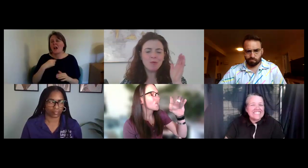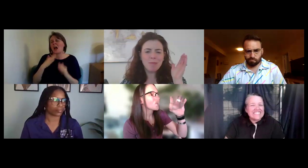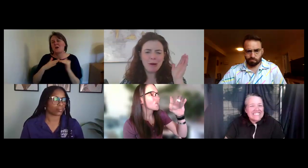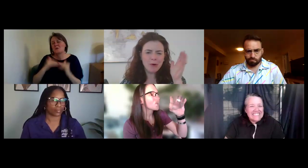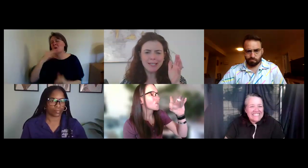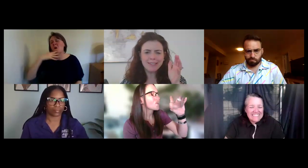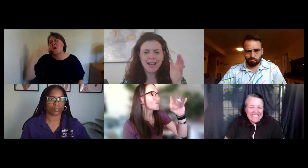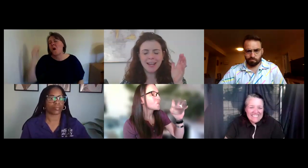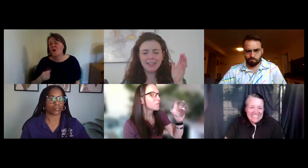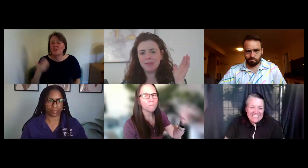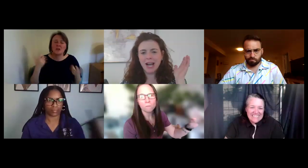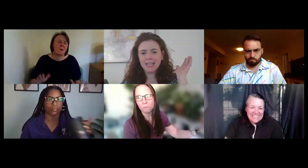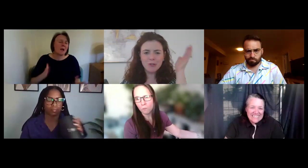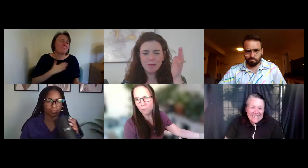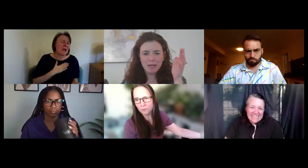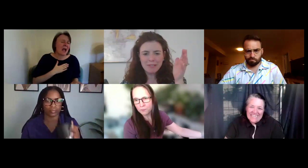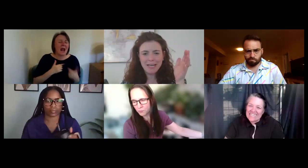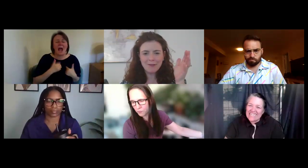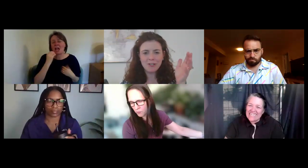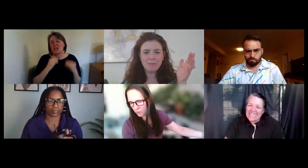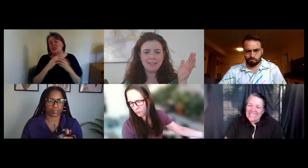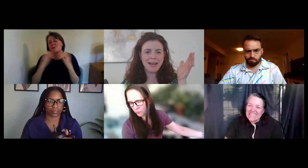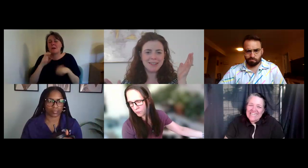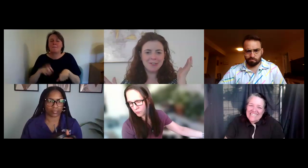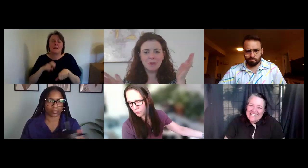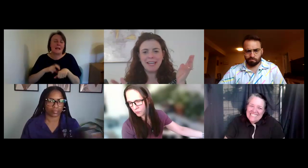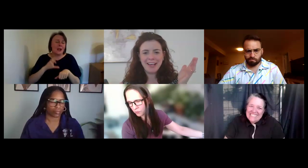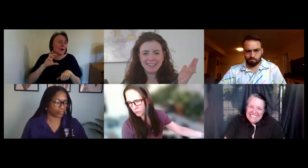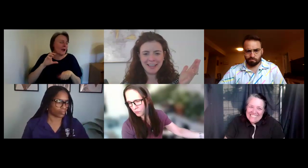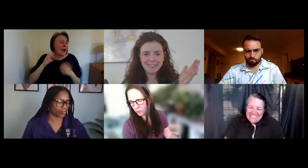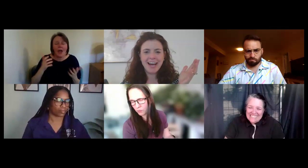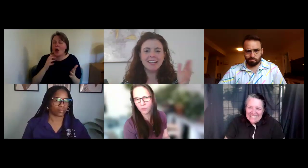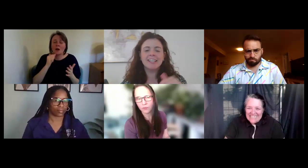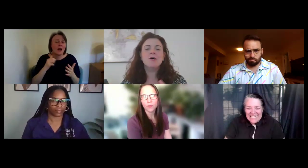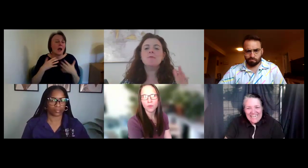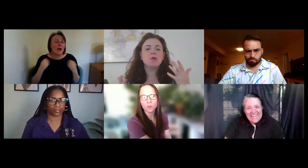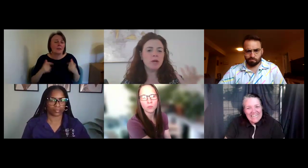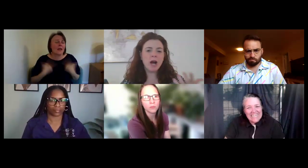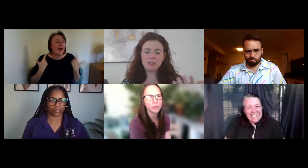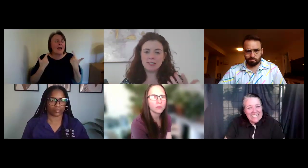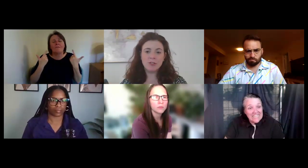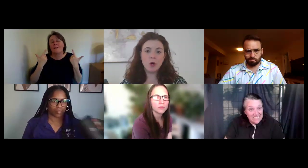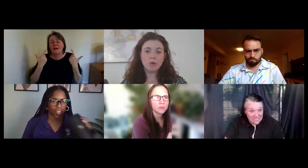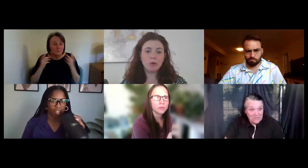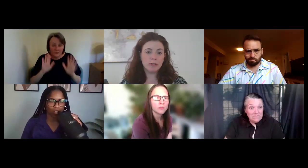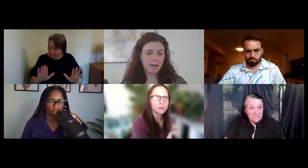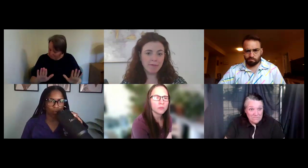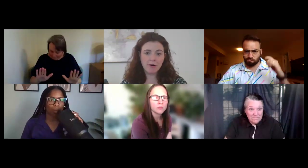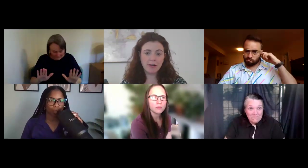wouldn't want my organs, I eat too many potato chips, I don't lead a healthy lifestyle. We always just say don't rule yourself